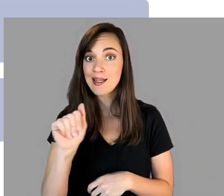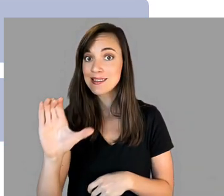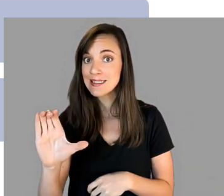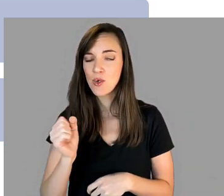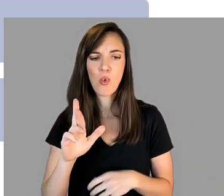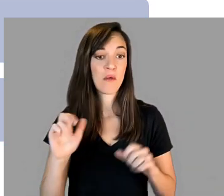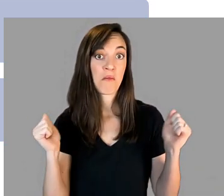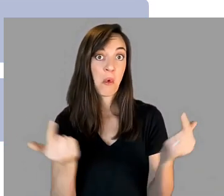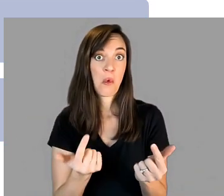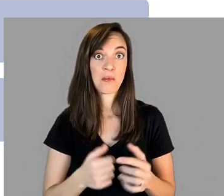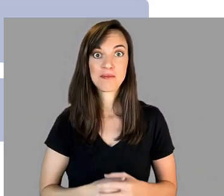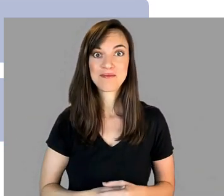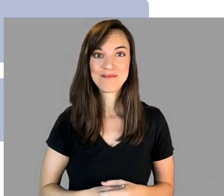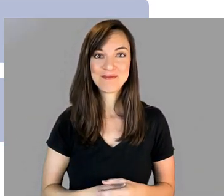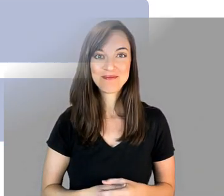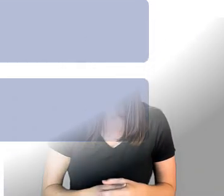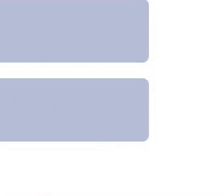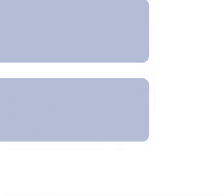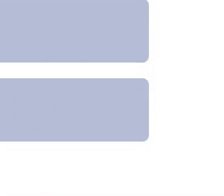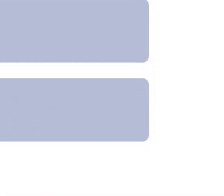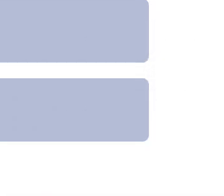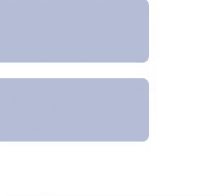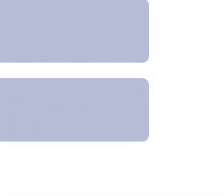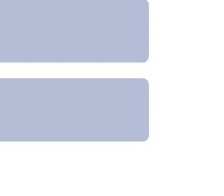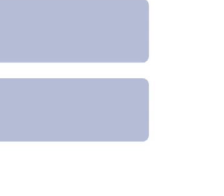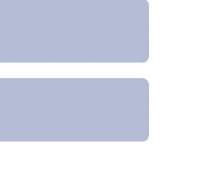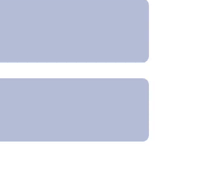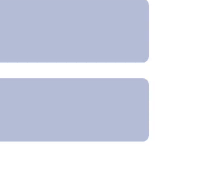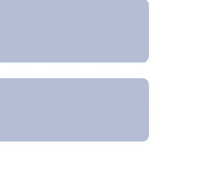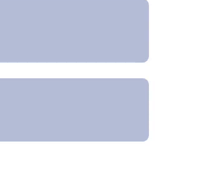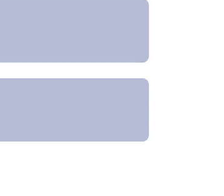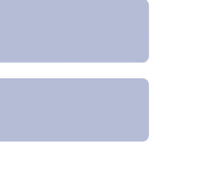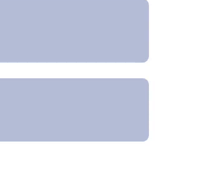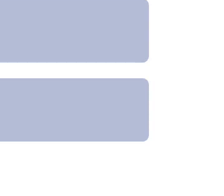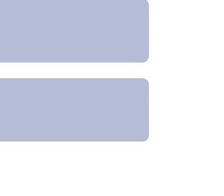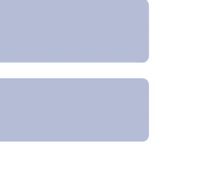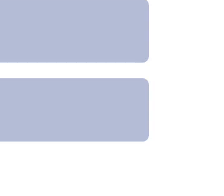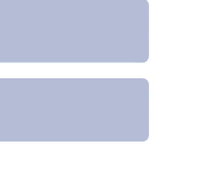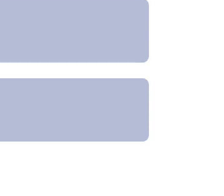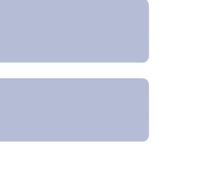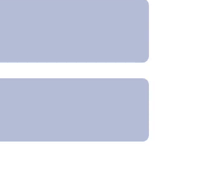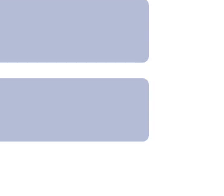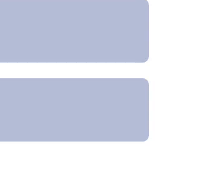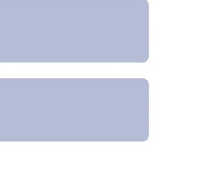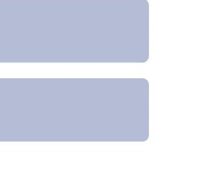augmentative and alternative communication (AAC), or a combination thereof.